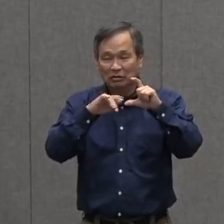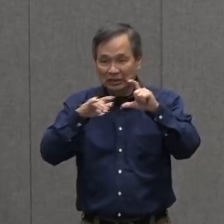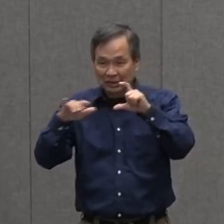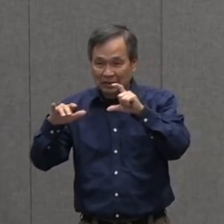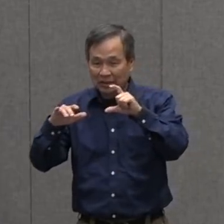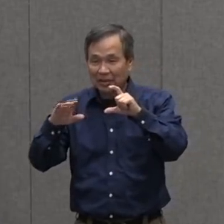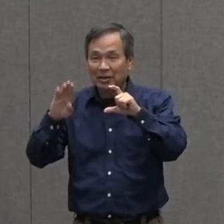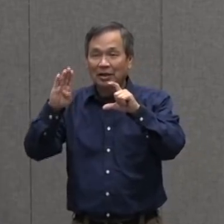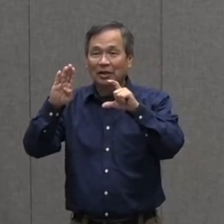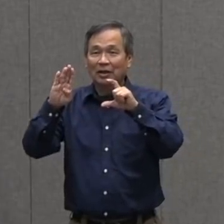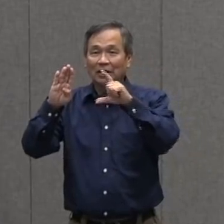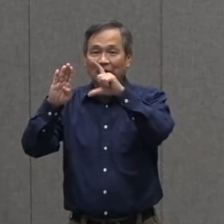So let's put that on our chart.